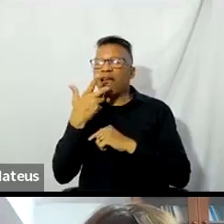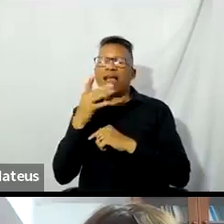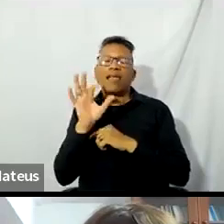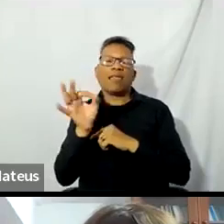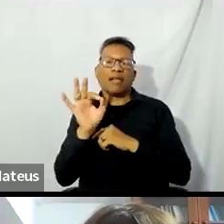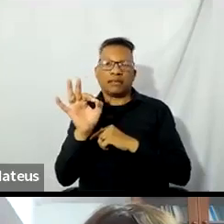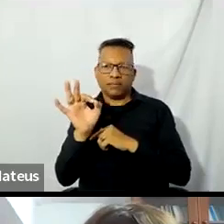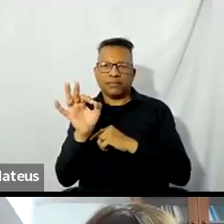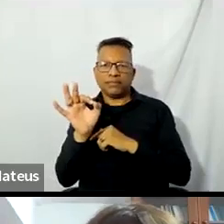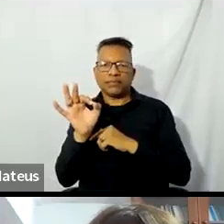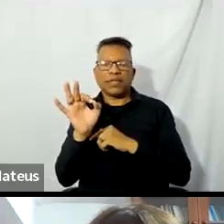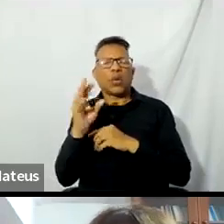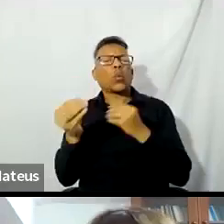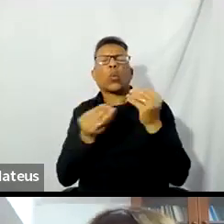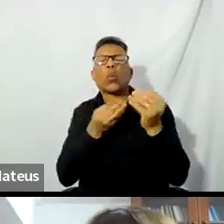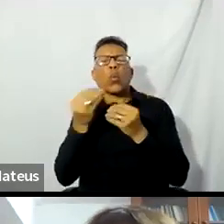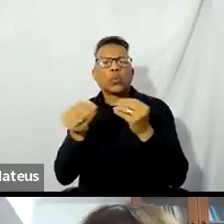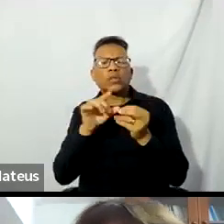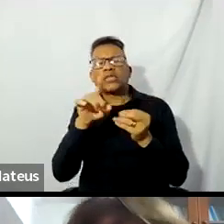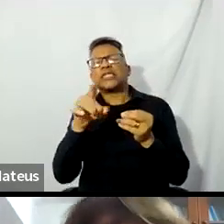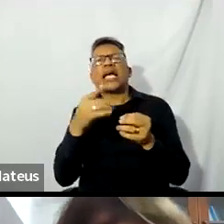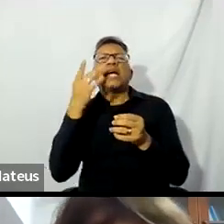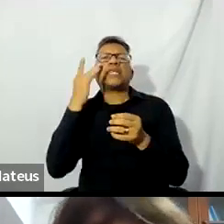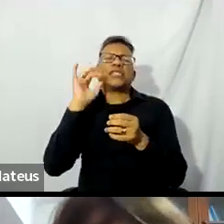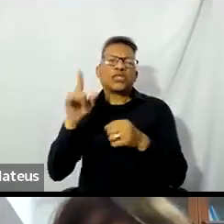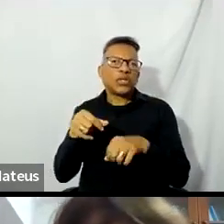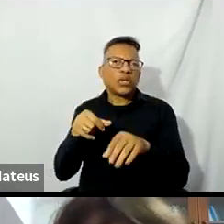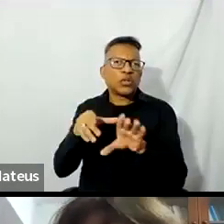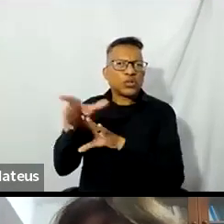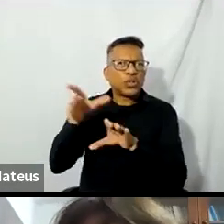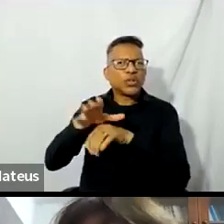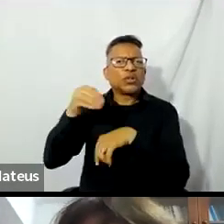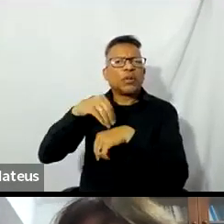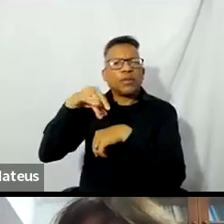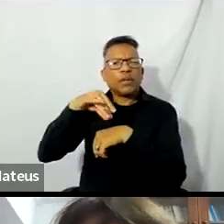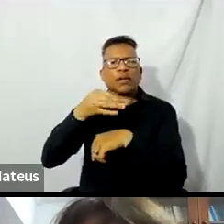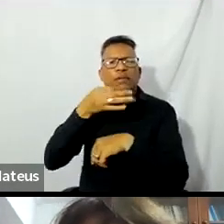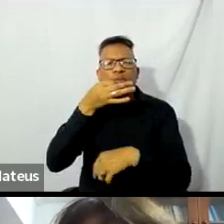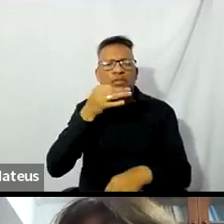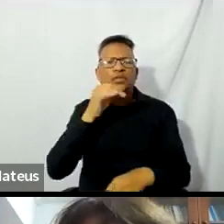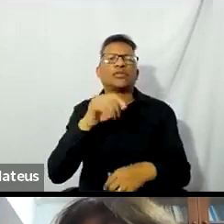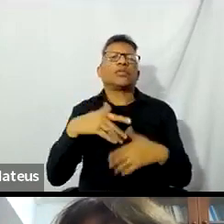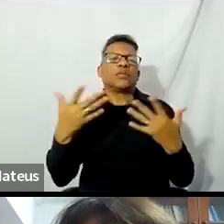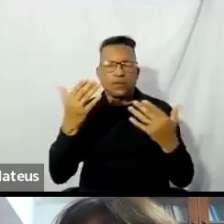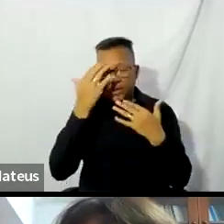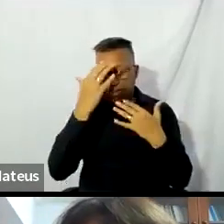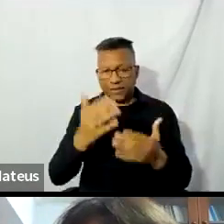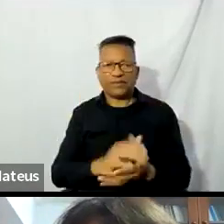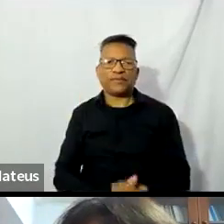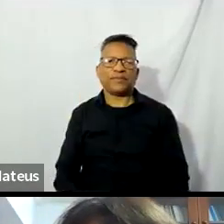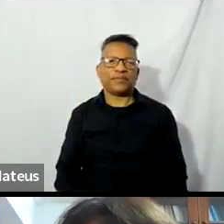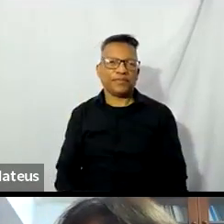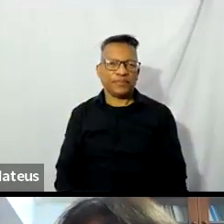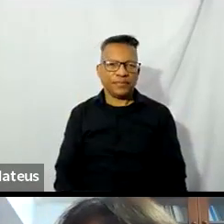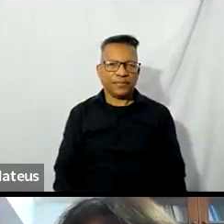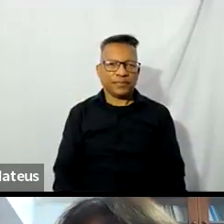ery my nosey my nosey far as to be much h Como Quest was to space the composite period of the composite guilty of the composite guilty of Tashpika the composite guilty of Tashpika.